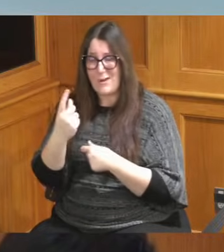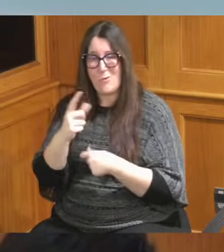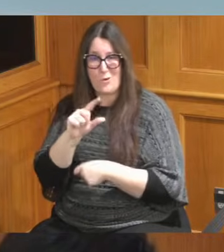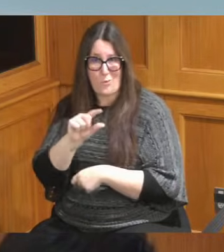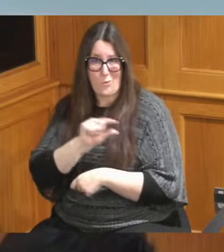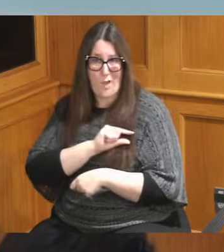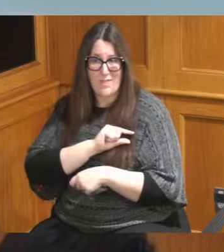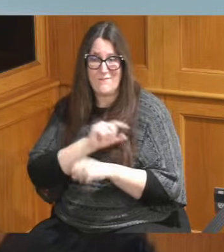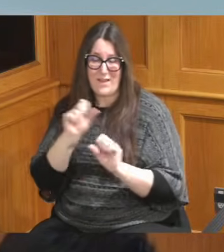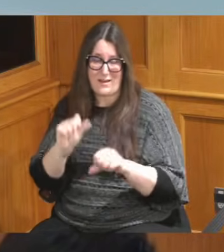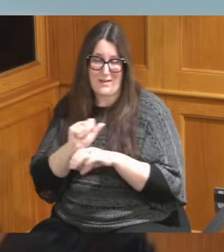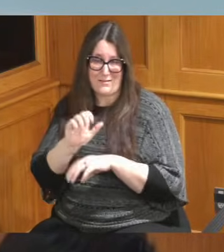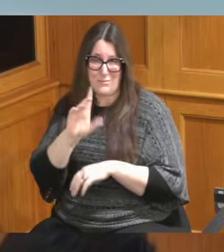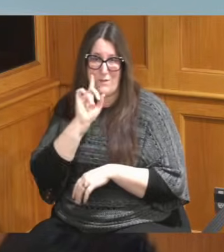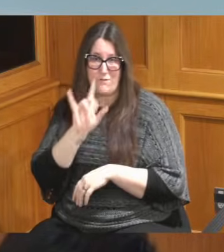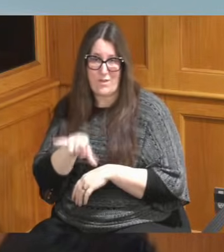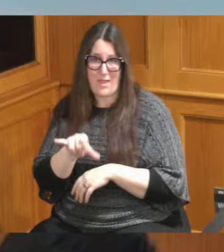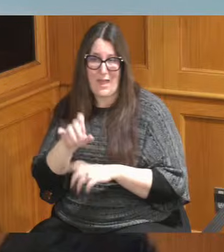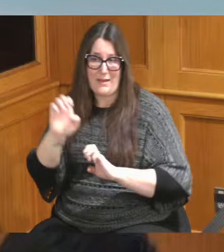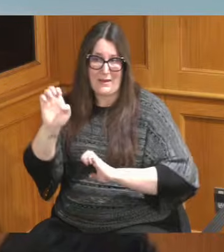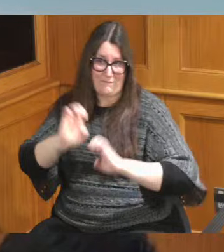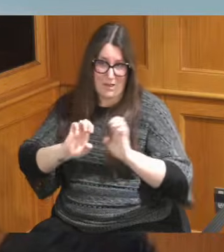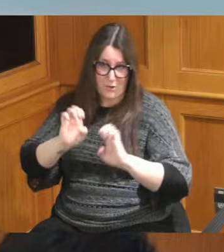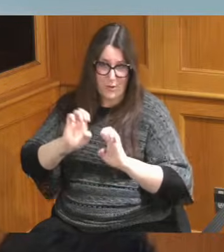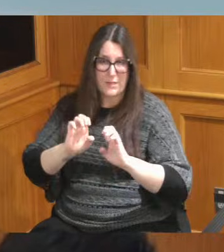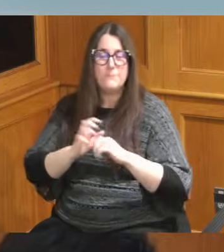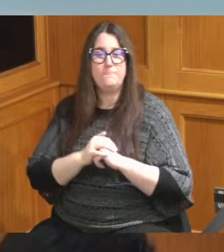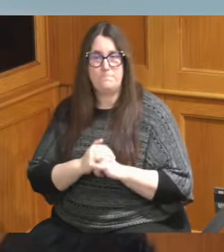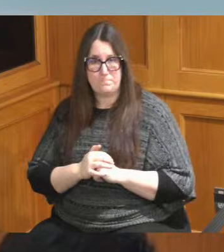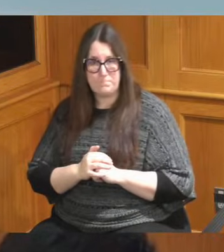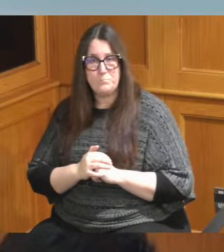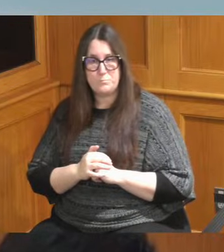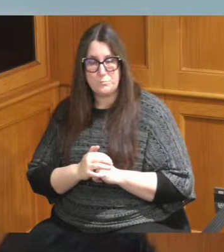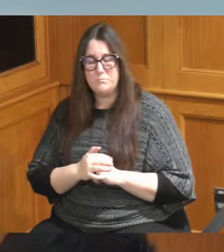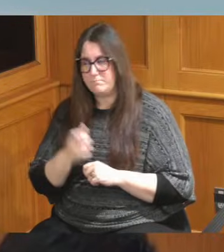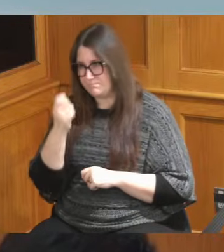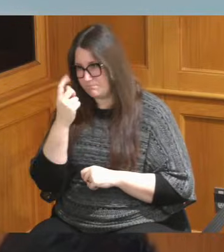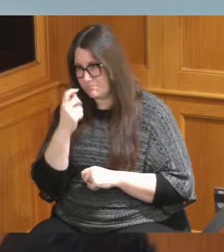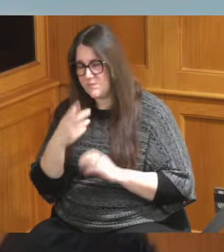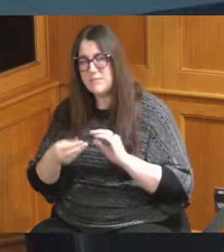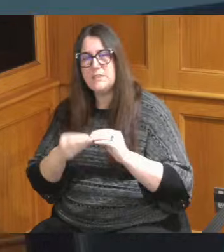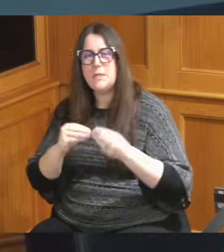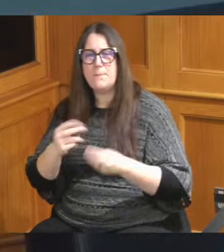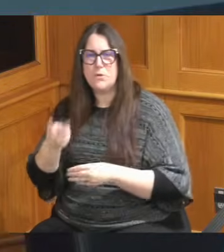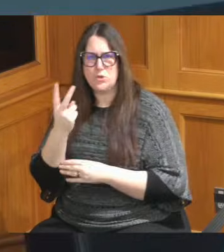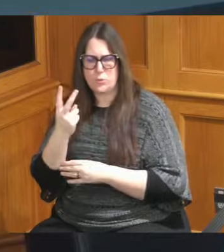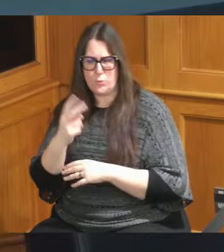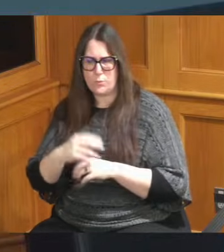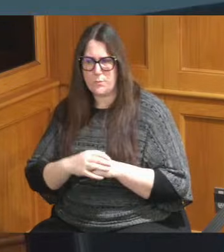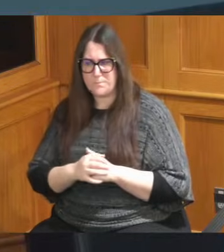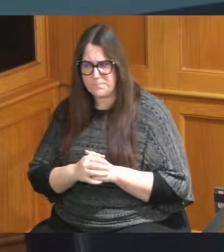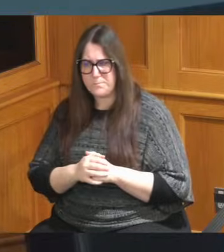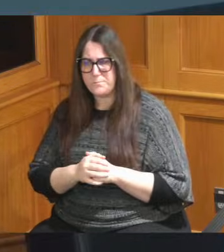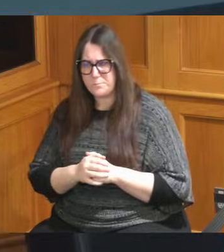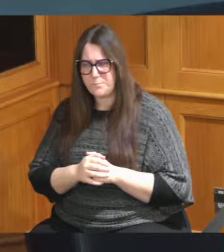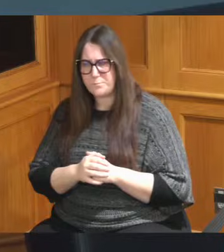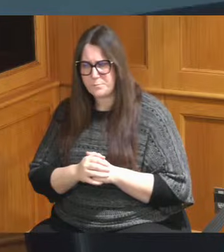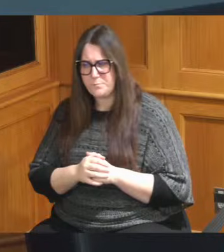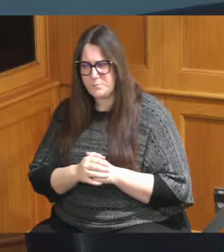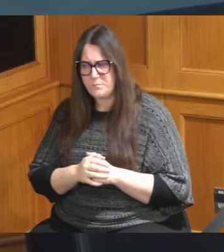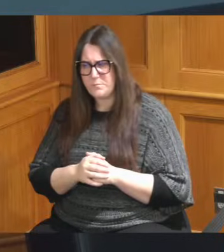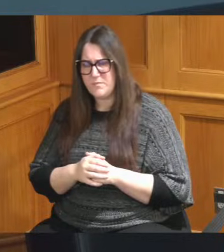can submit for those and be evaluated. Gotcha. Okay. And then item number two, the sidewalks,